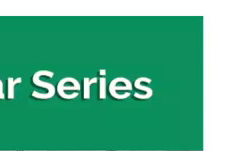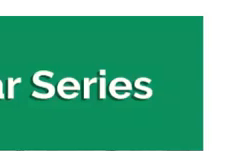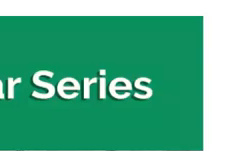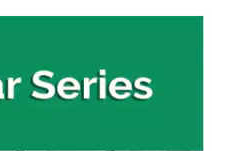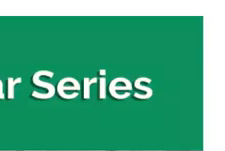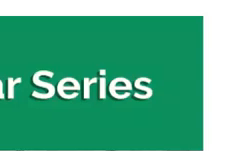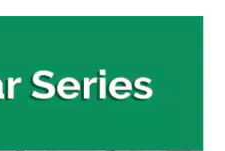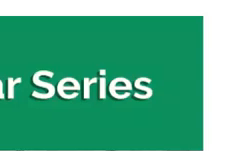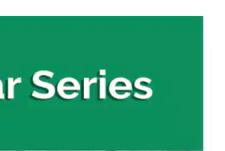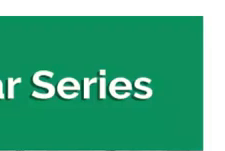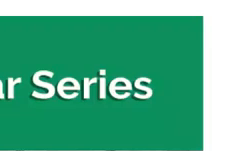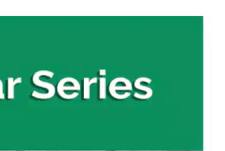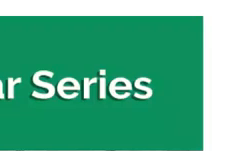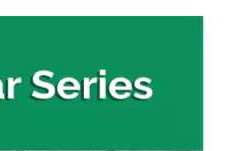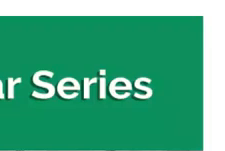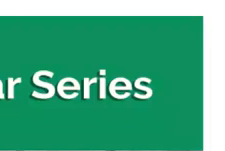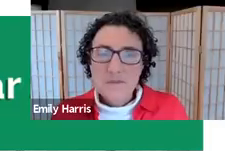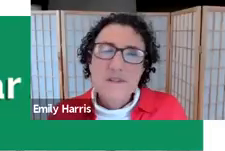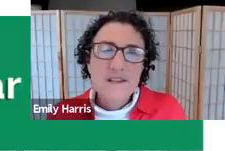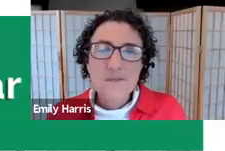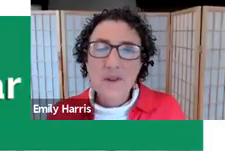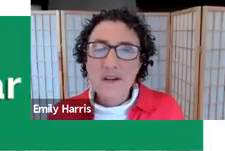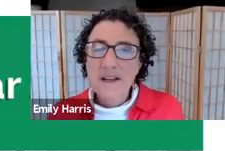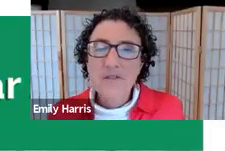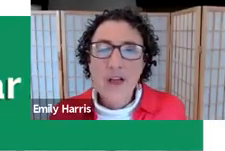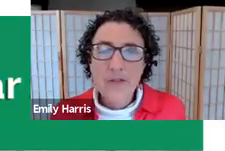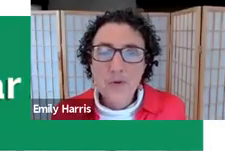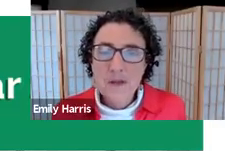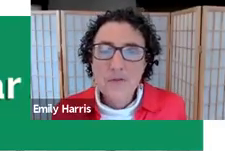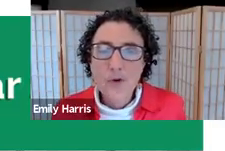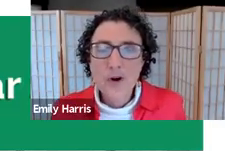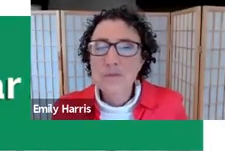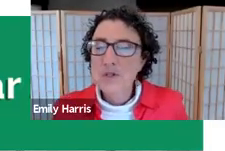[Narrator] And you may begin. Welcome to the Disability & Philanthropy Forum's